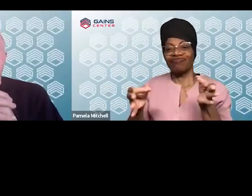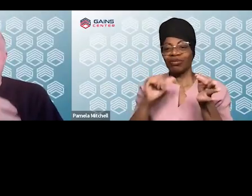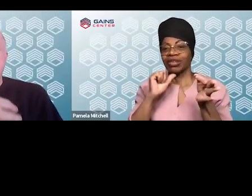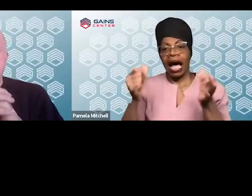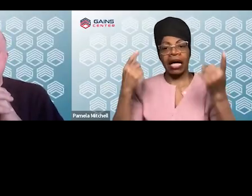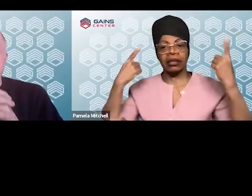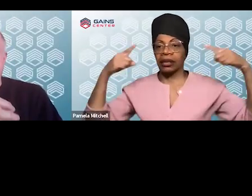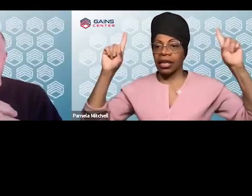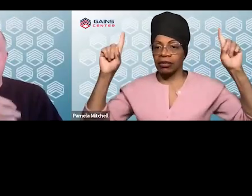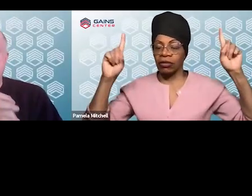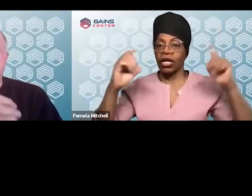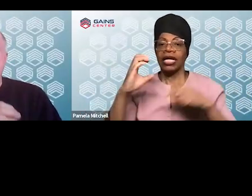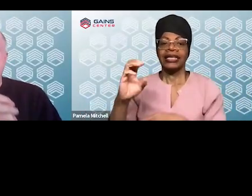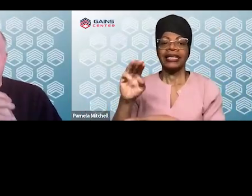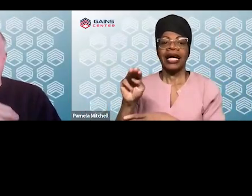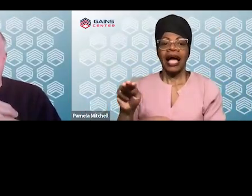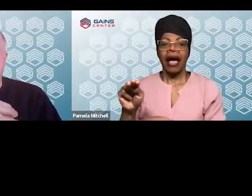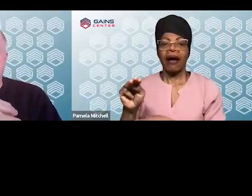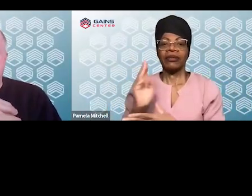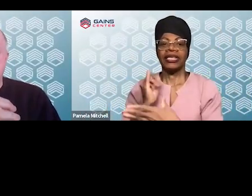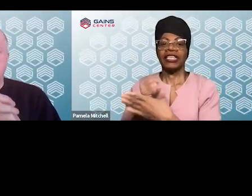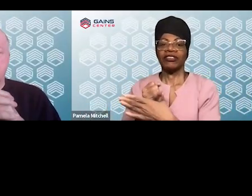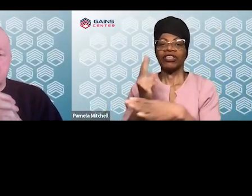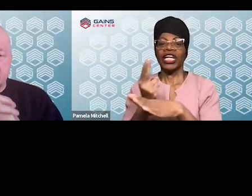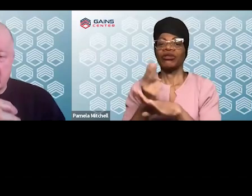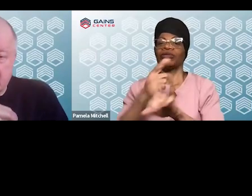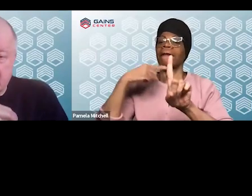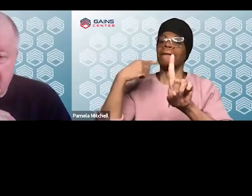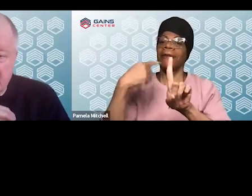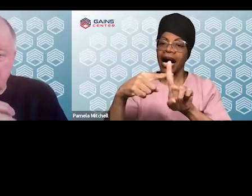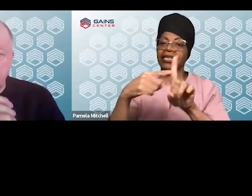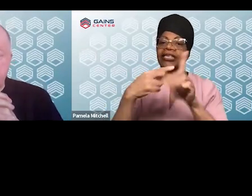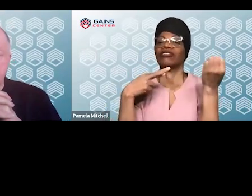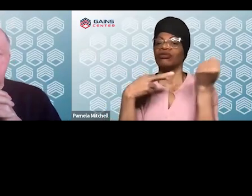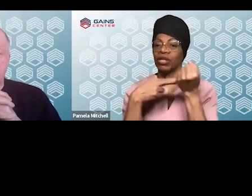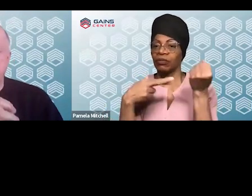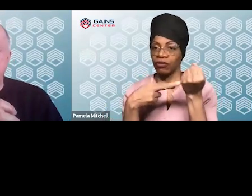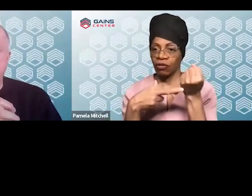CM is an intervention that uses positive reinforcement, and that looks like I spelled positive wrong,